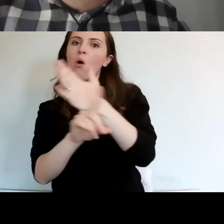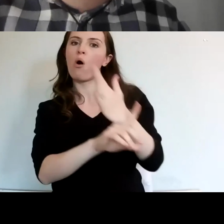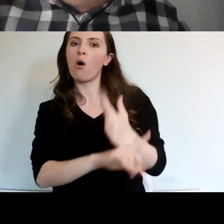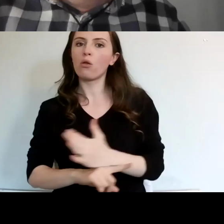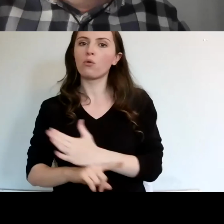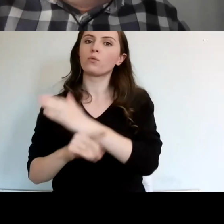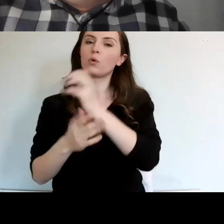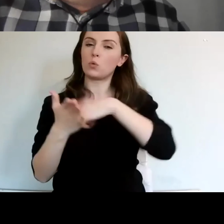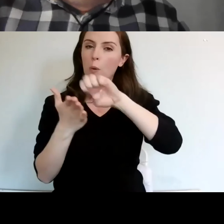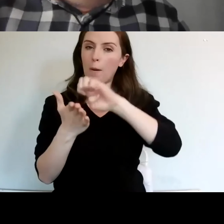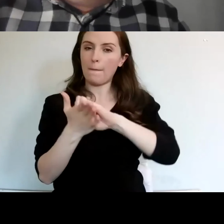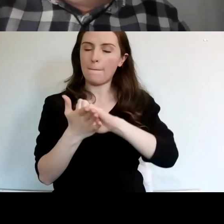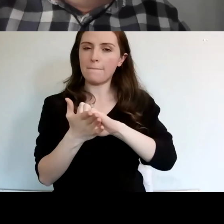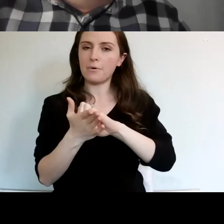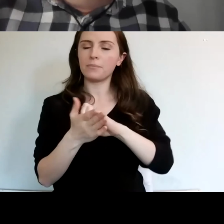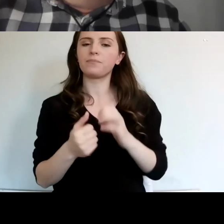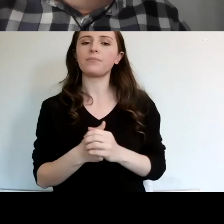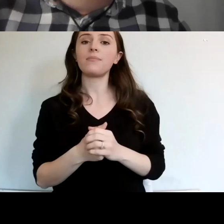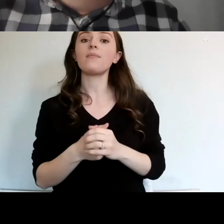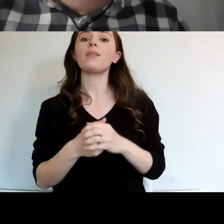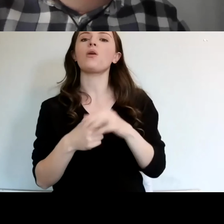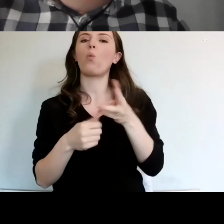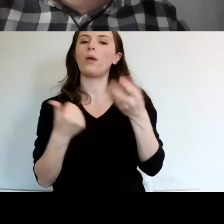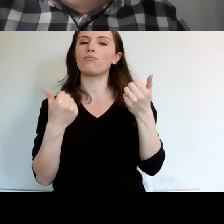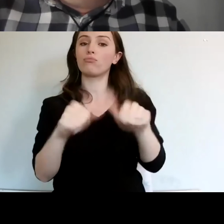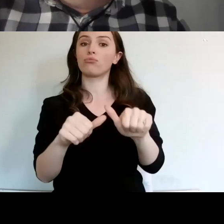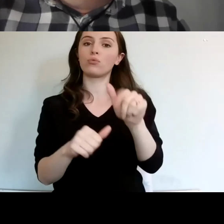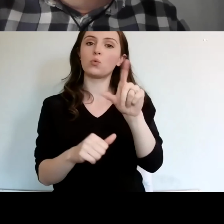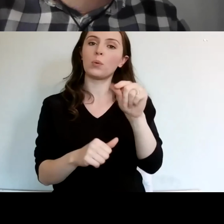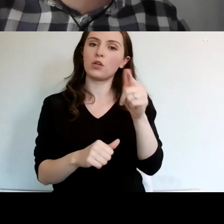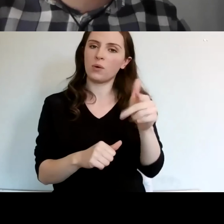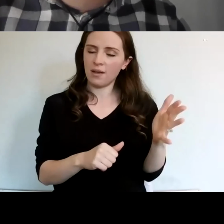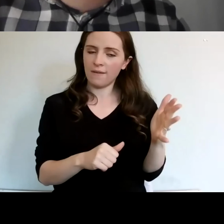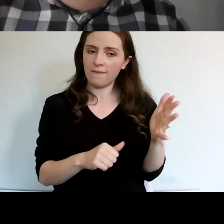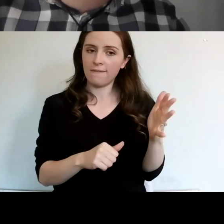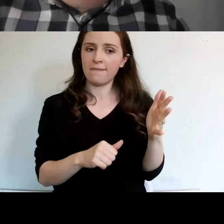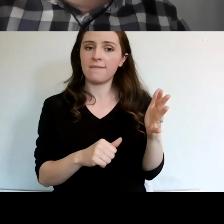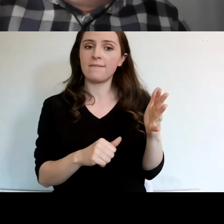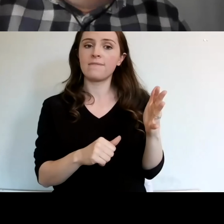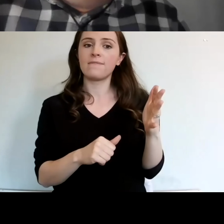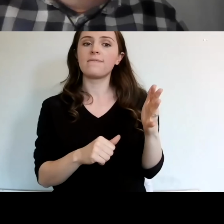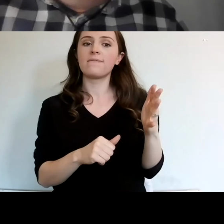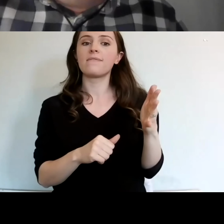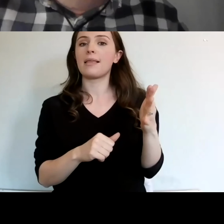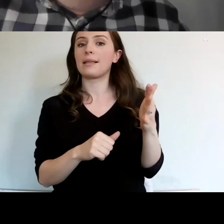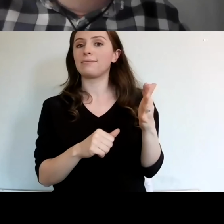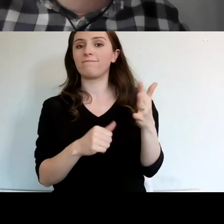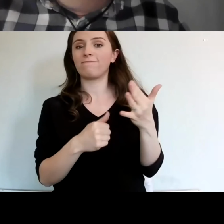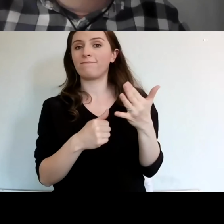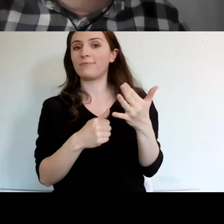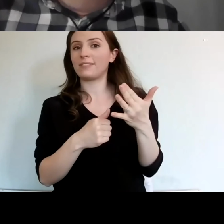It comes into force, as I said, in 2025, and it applies to things that you might find, for example,